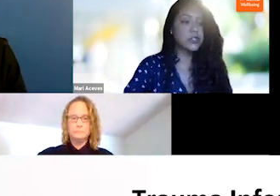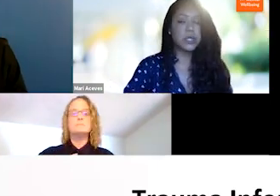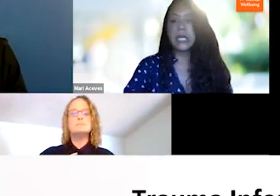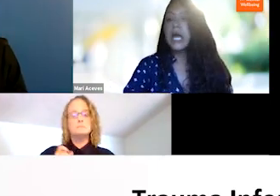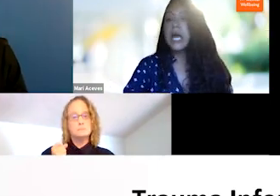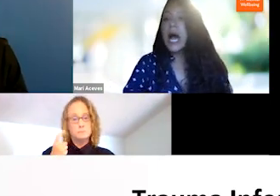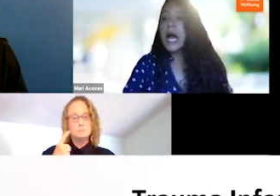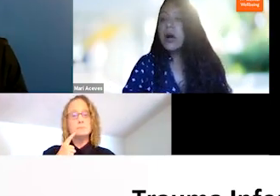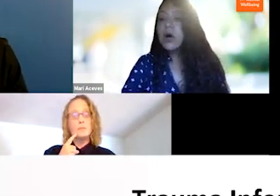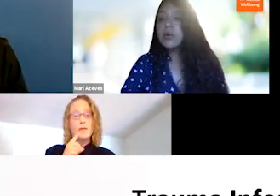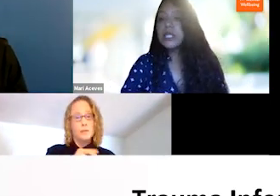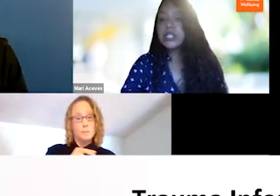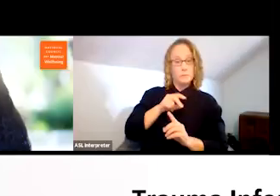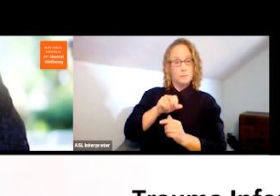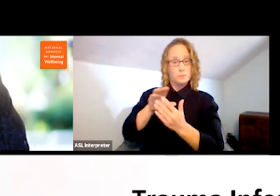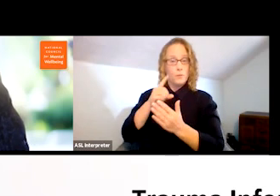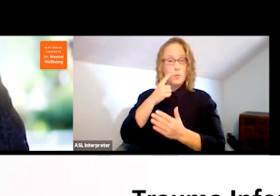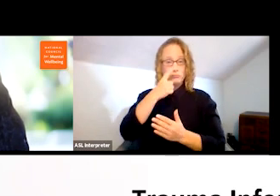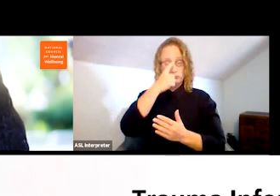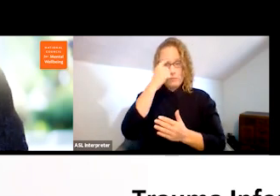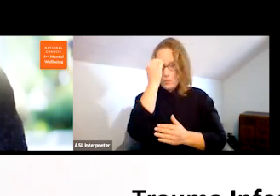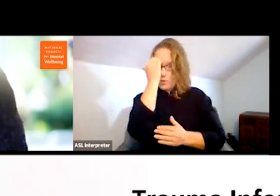to really understand the person's full experience.